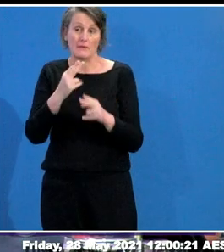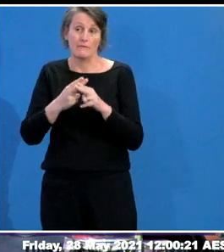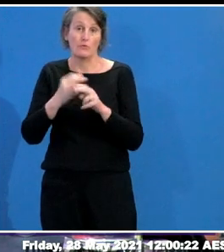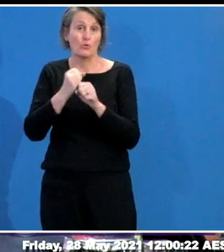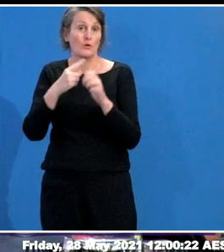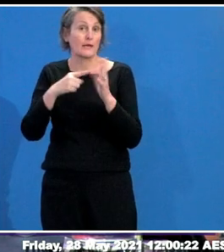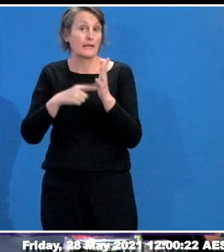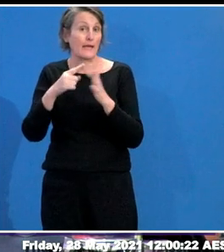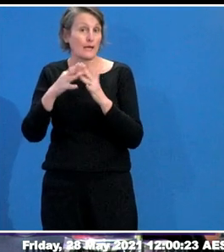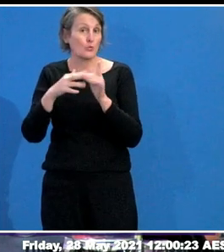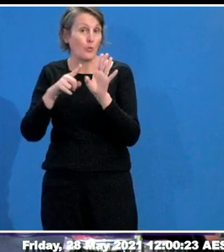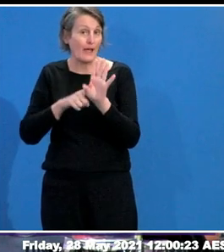contractual matter for the SIL provider.